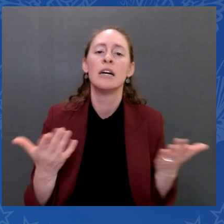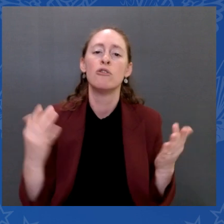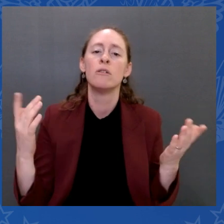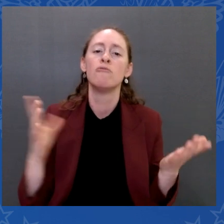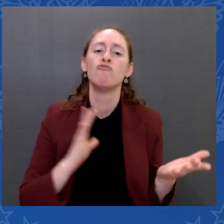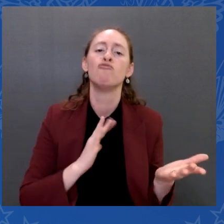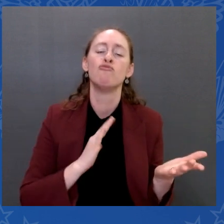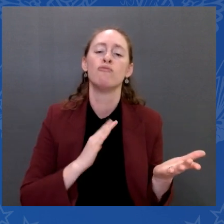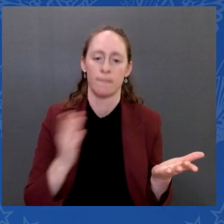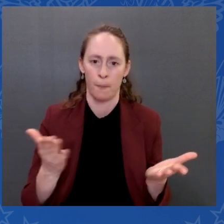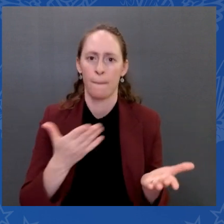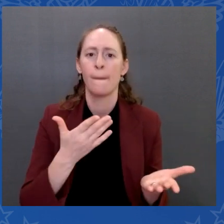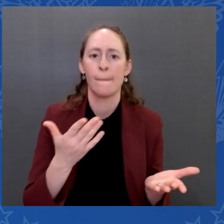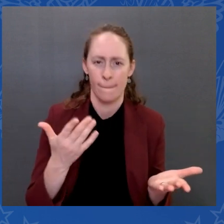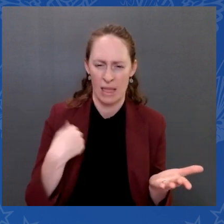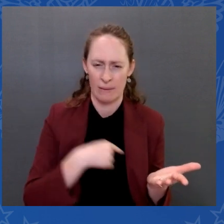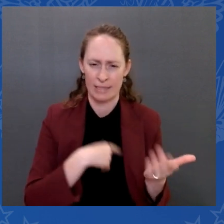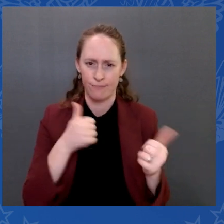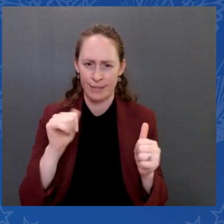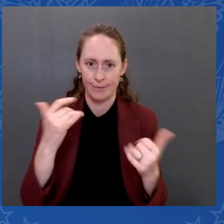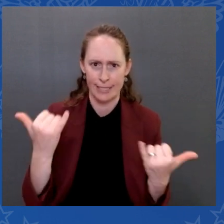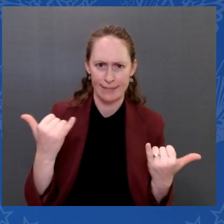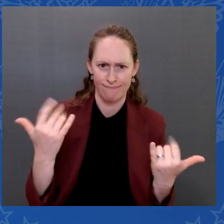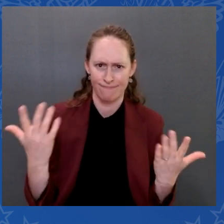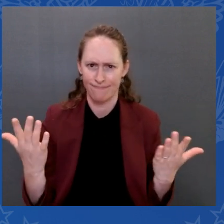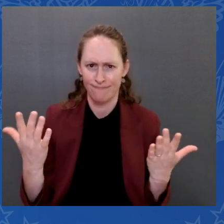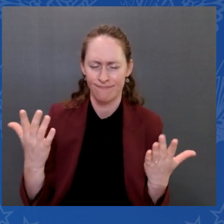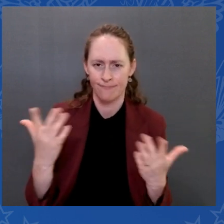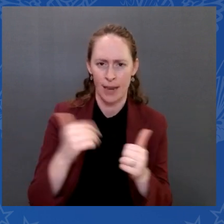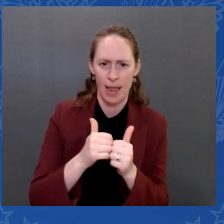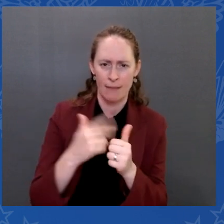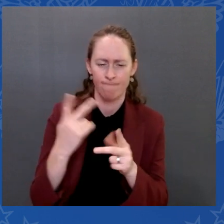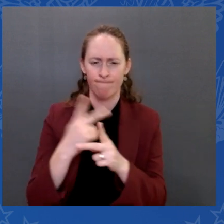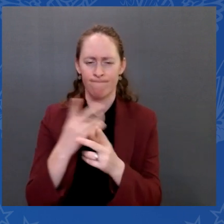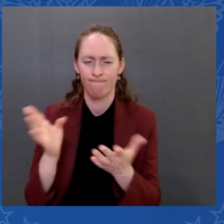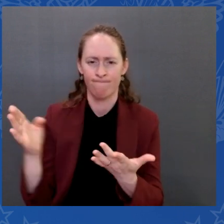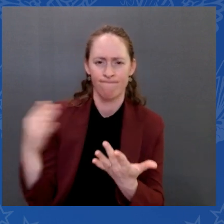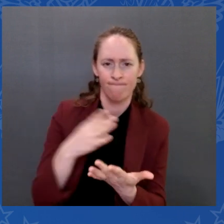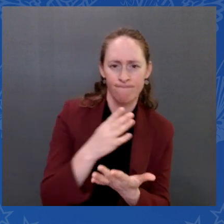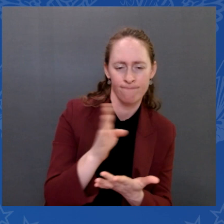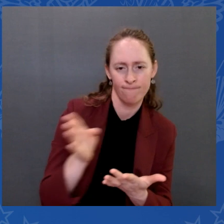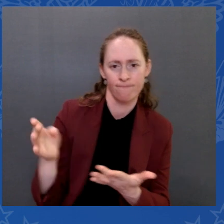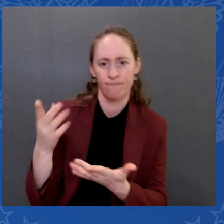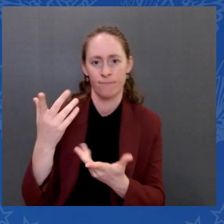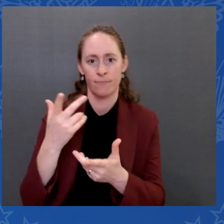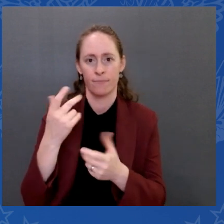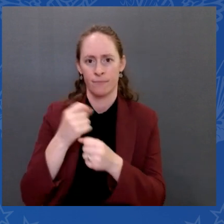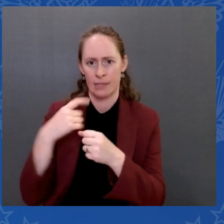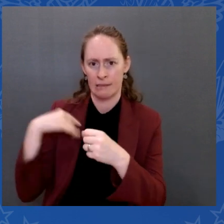enough to avoid major disruptions to delivery of patient care, but there have been disruptions and there's ongoing disruptions to patient care.